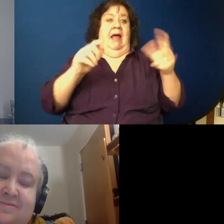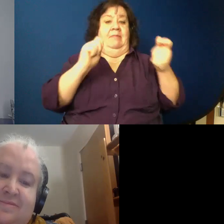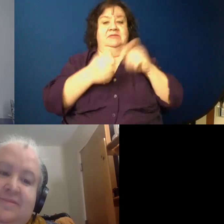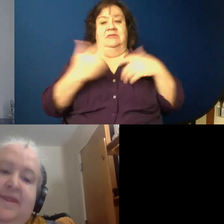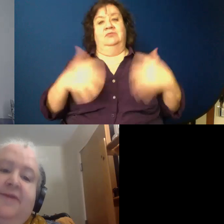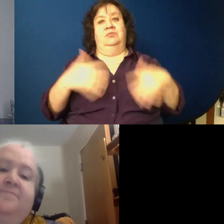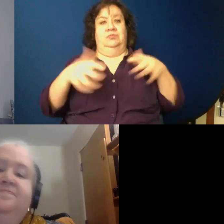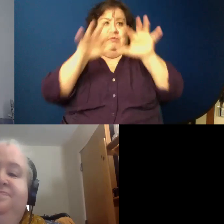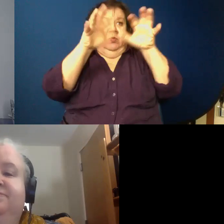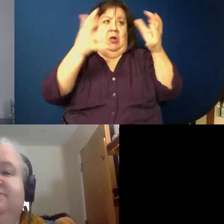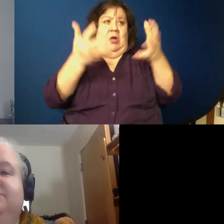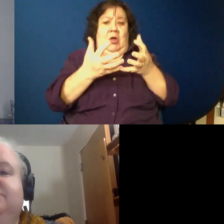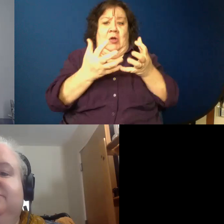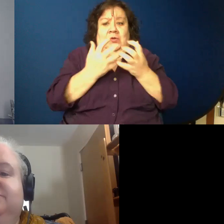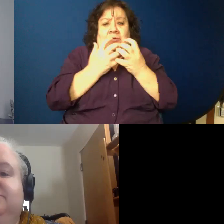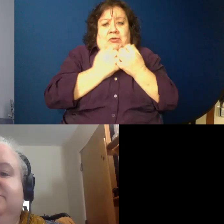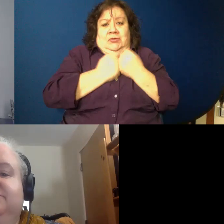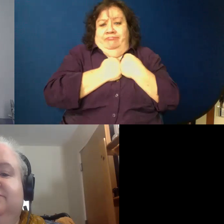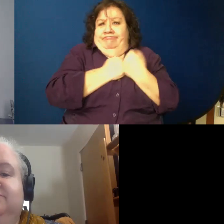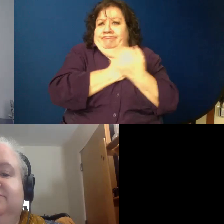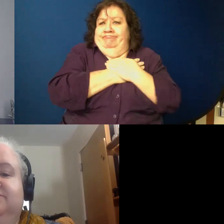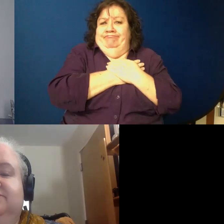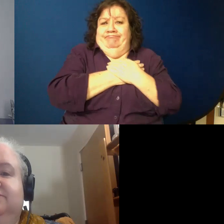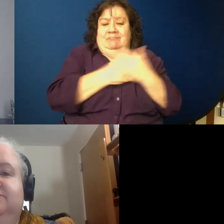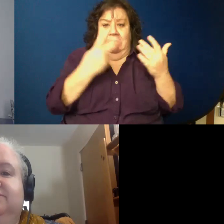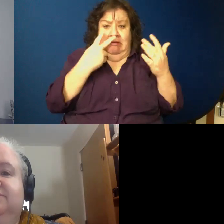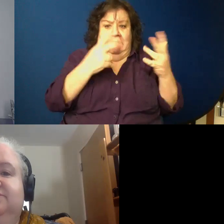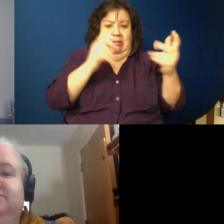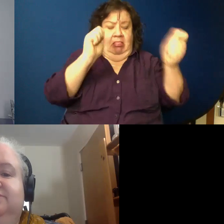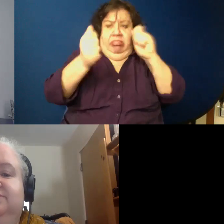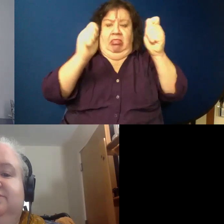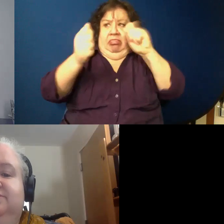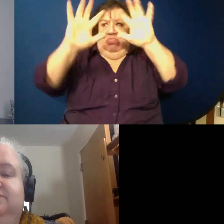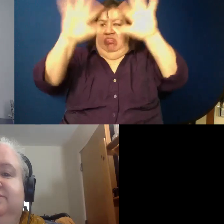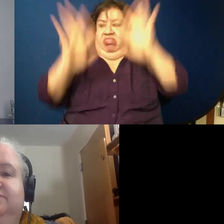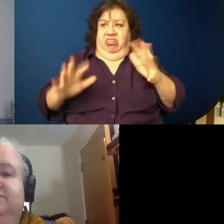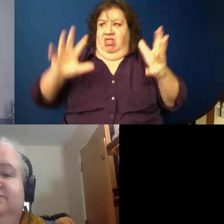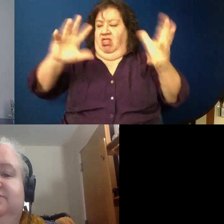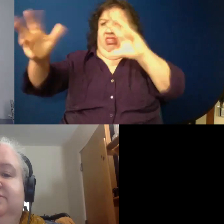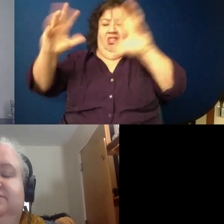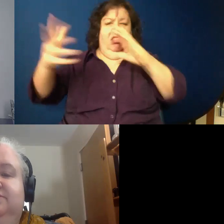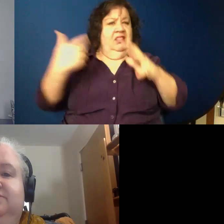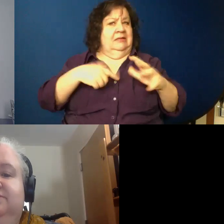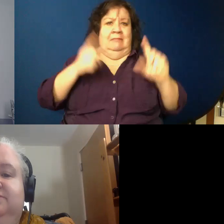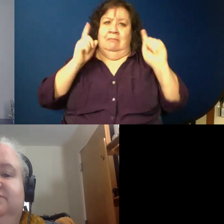lives and if if we don't act on it quickly and efficiently is unfortunately going to be late